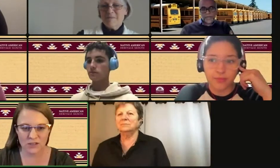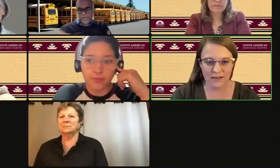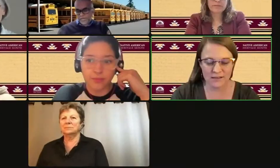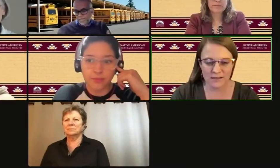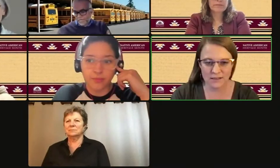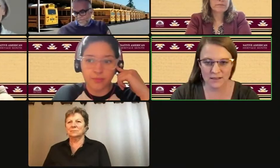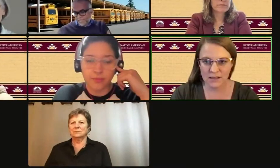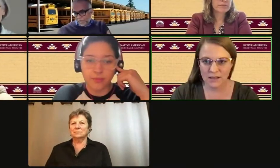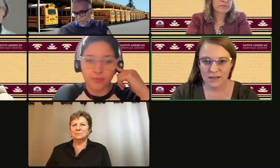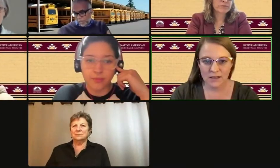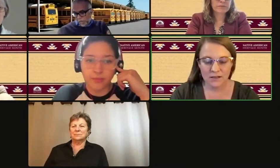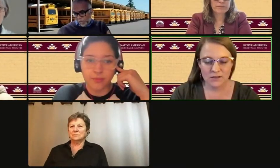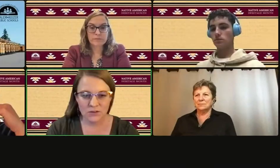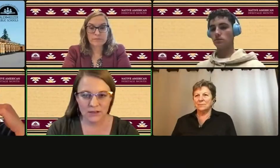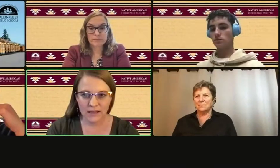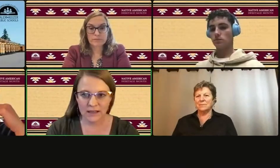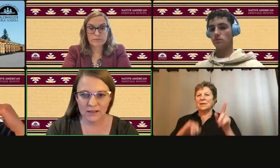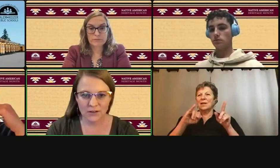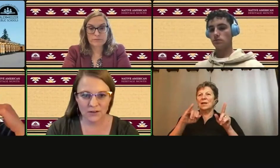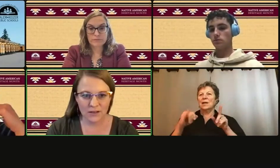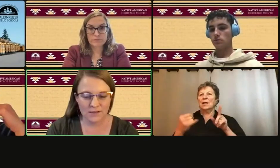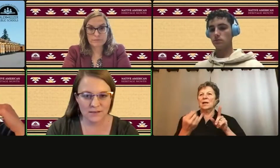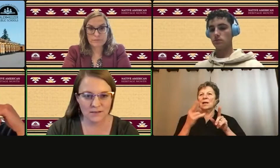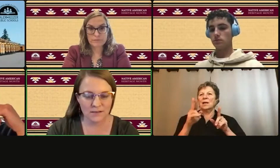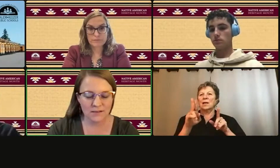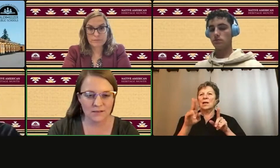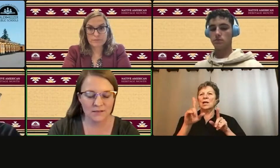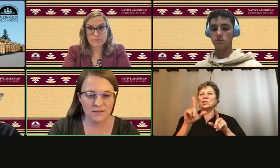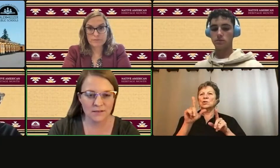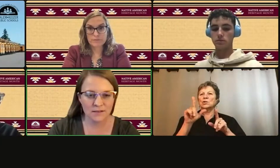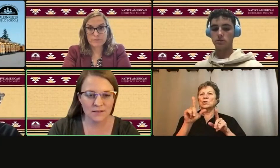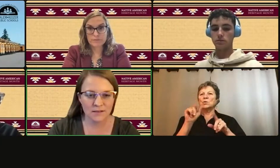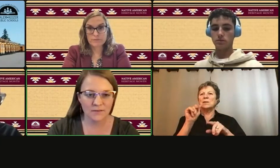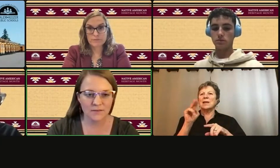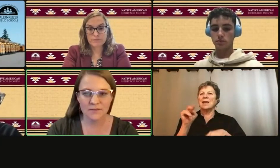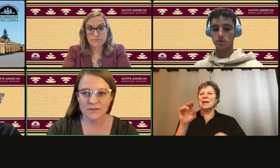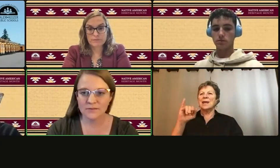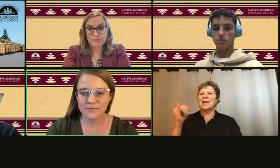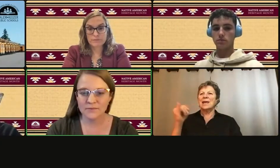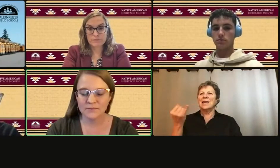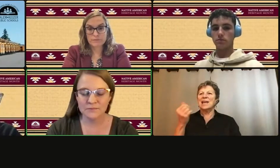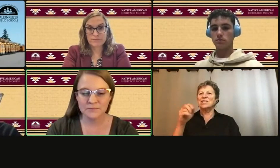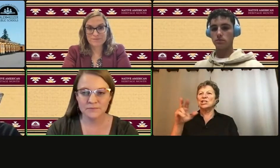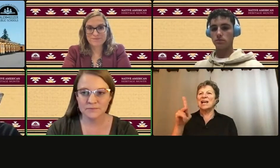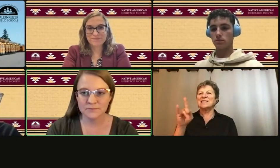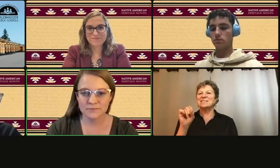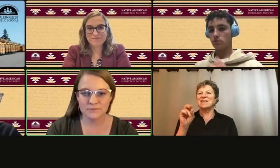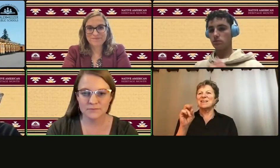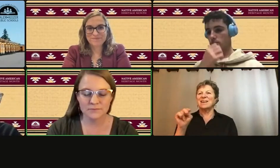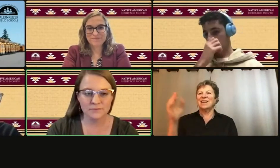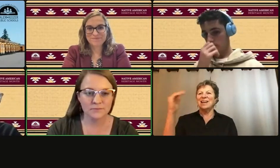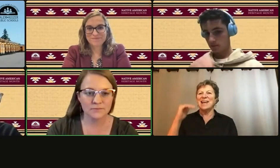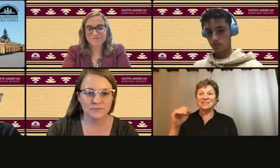THANK YOU.